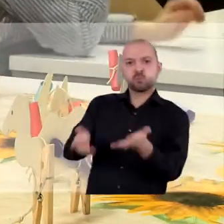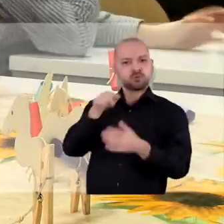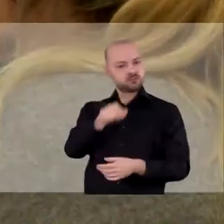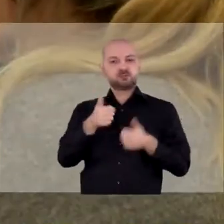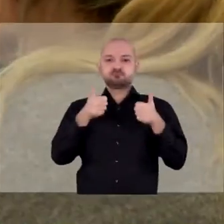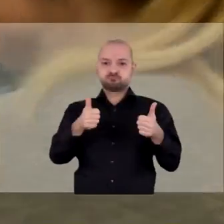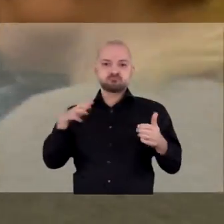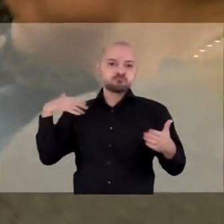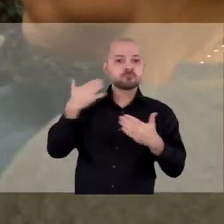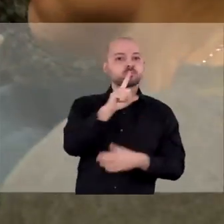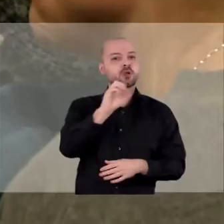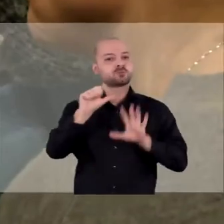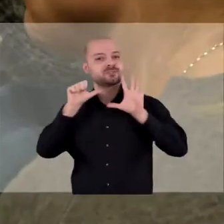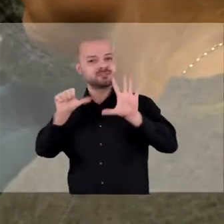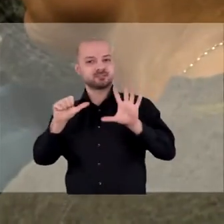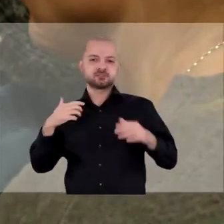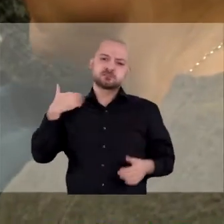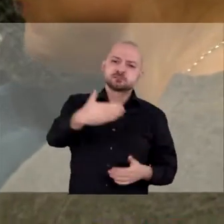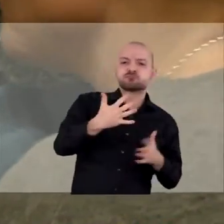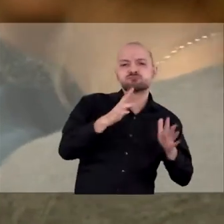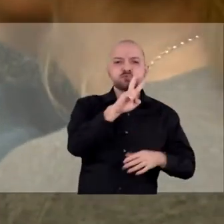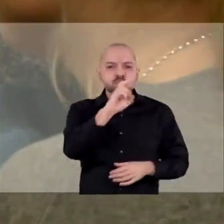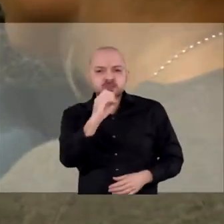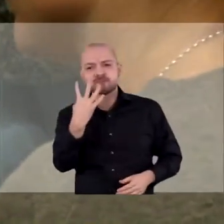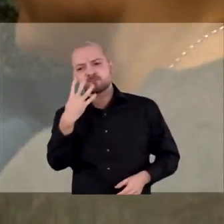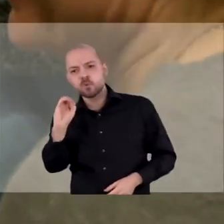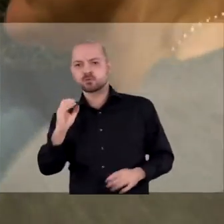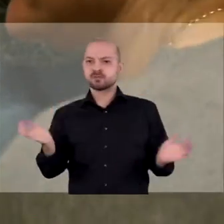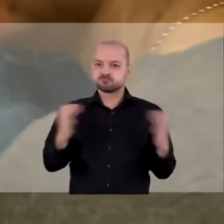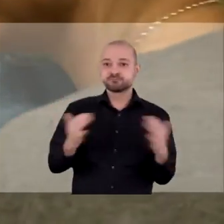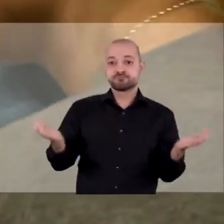since “Lesezeichen” started in 2006 it has been attended every time by 20 to 40 people.